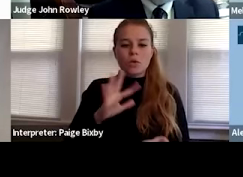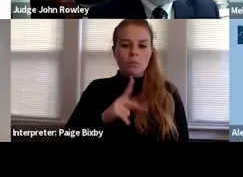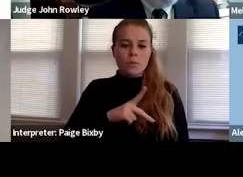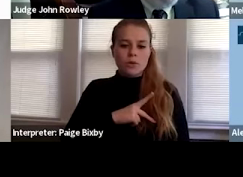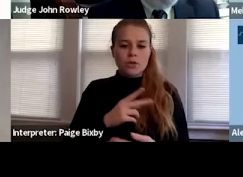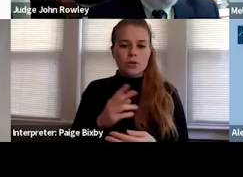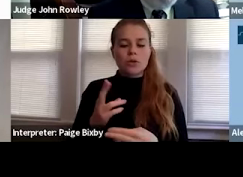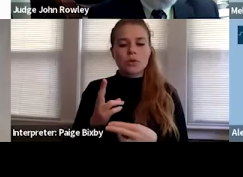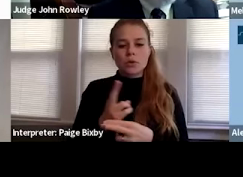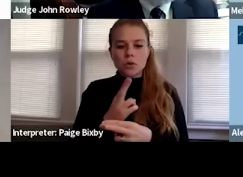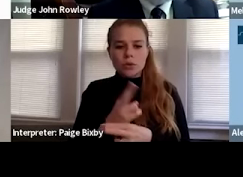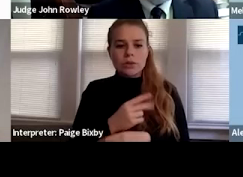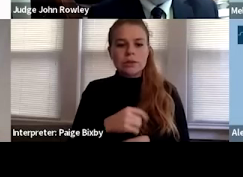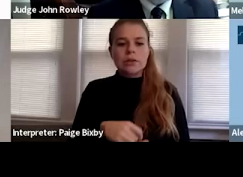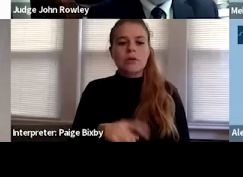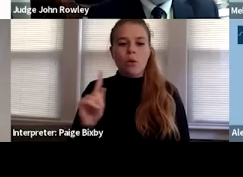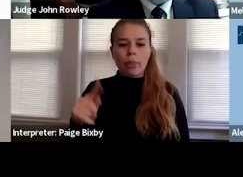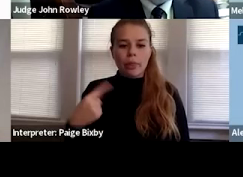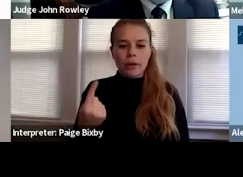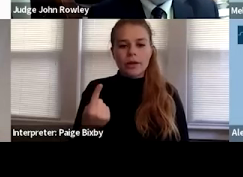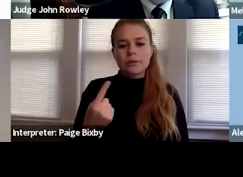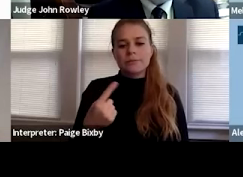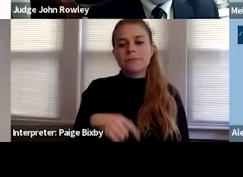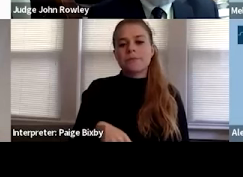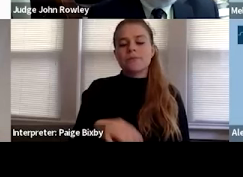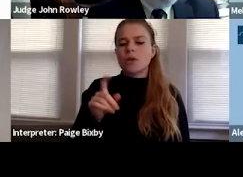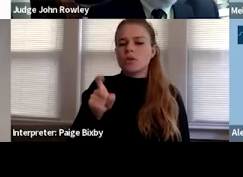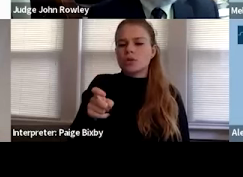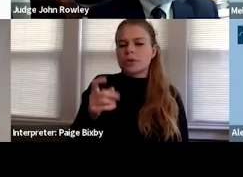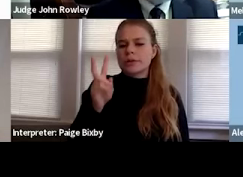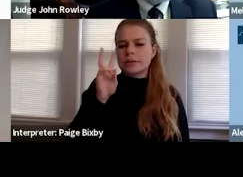And shortly you should see,